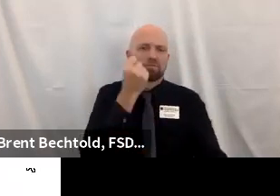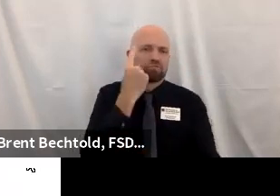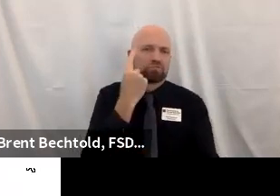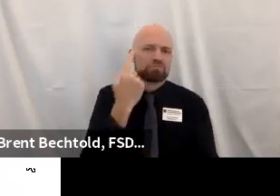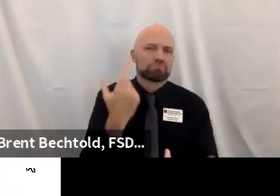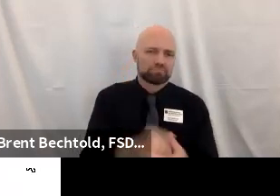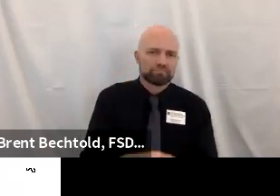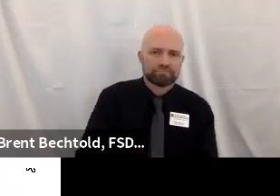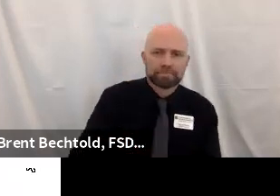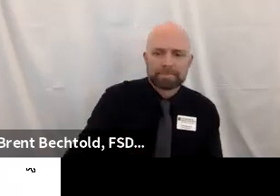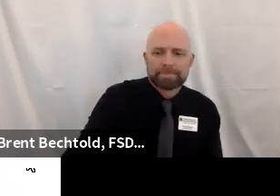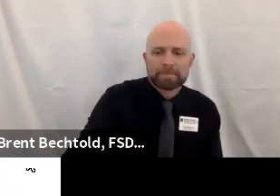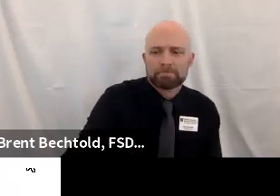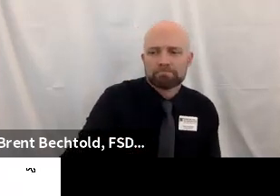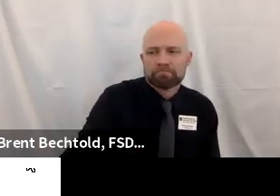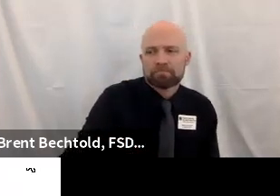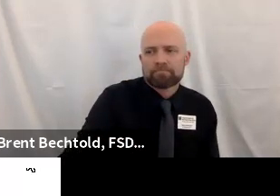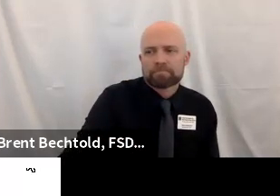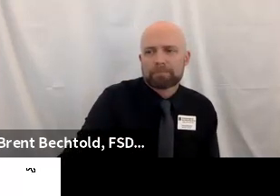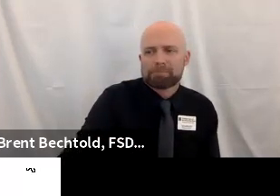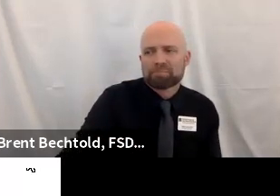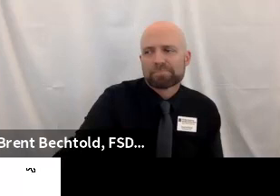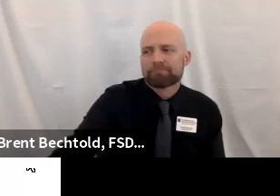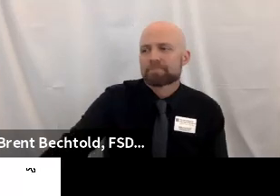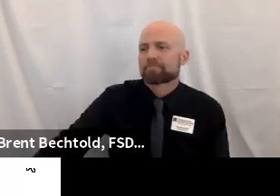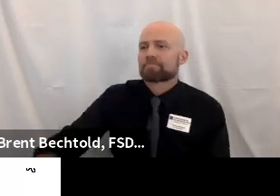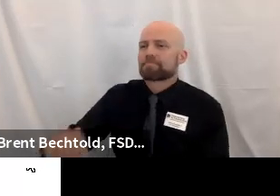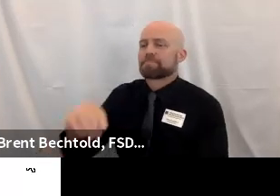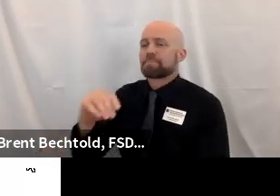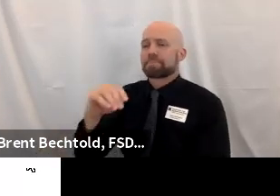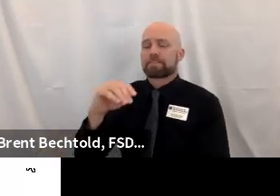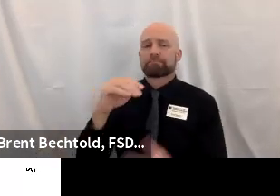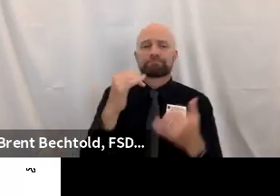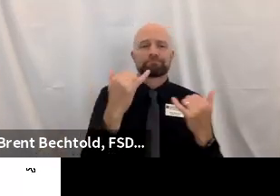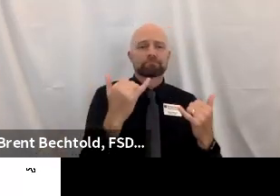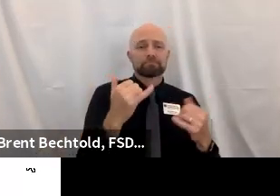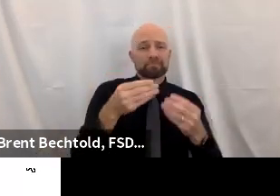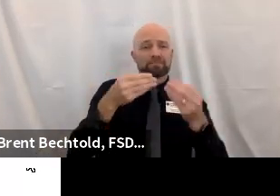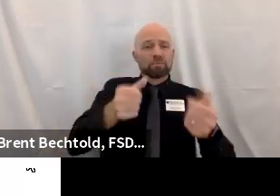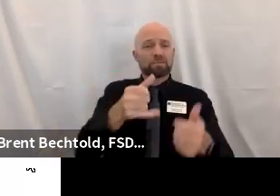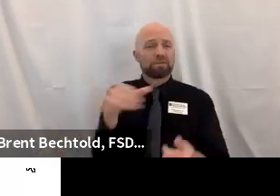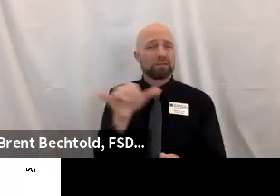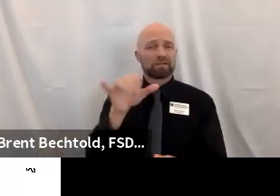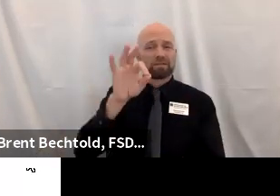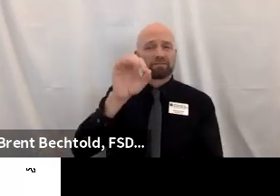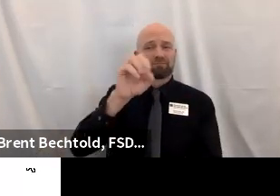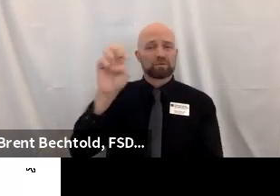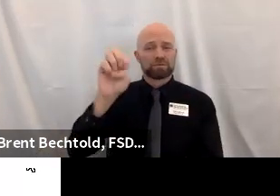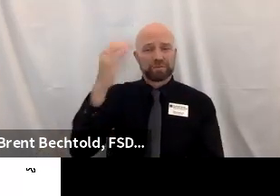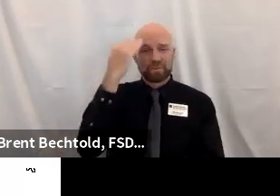which includes automaticity, accuracy, and comprehension.